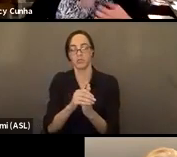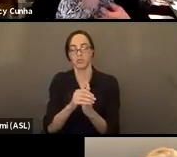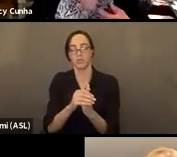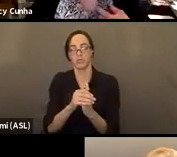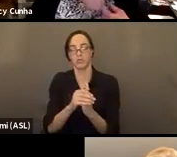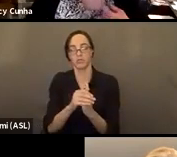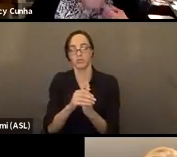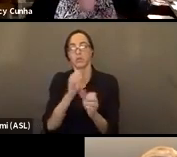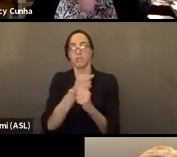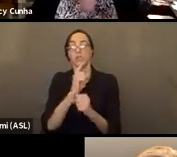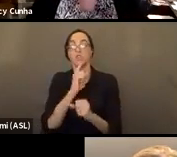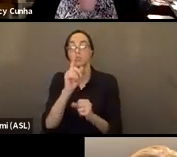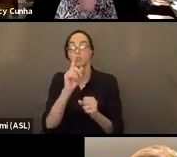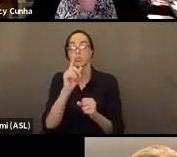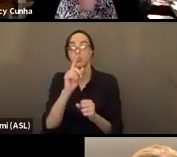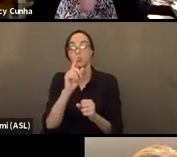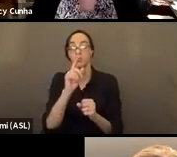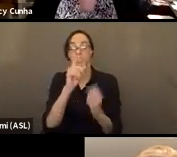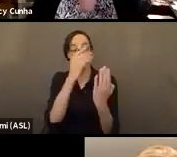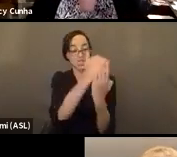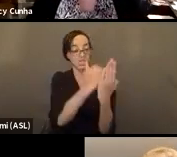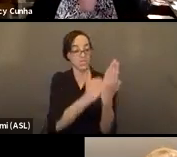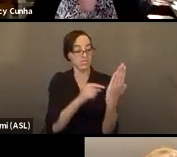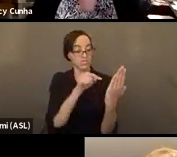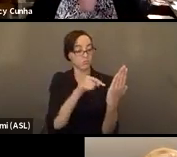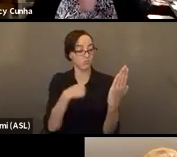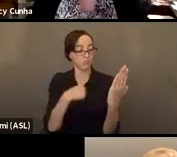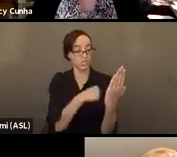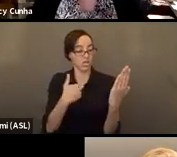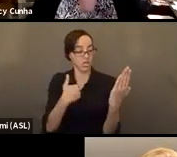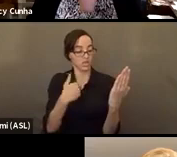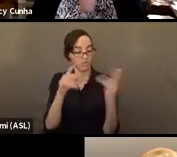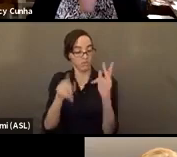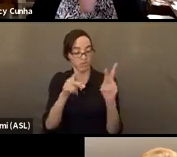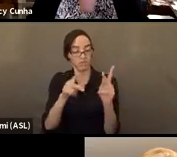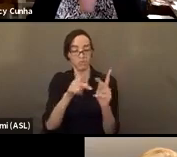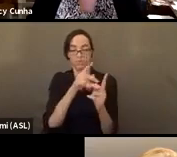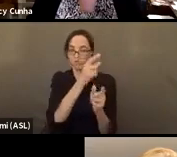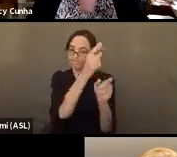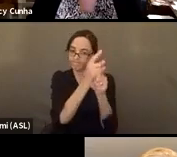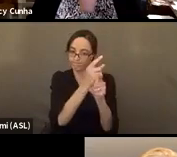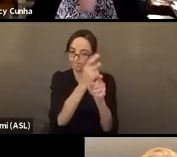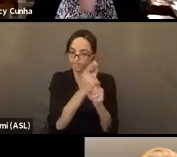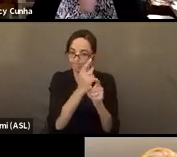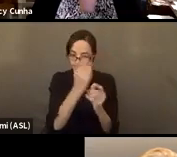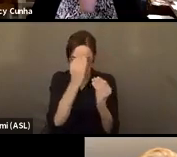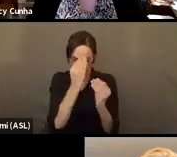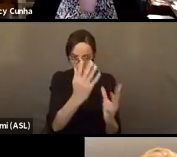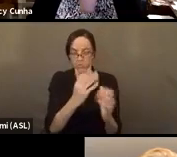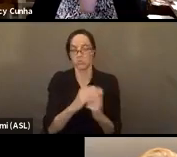impacted and with pg e in particular knowing the area or the footprint that is going to be impacted